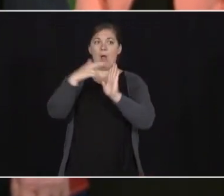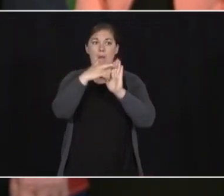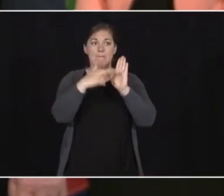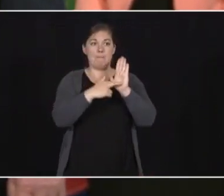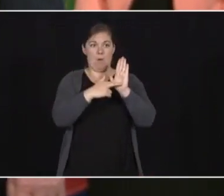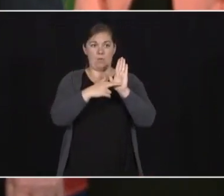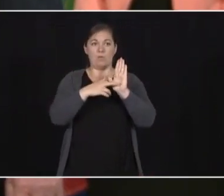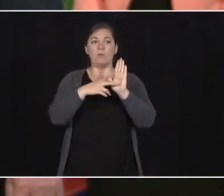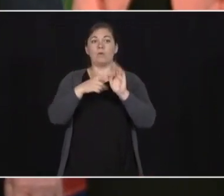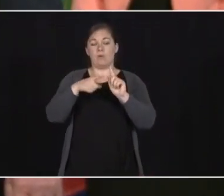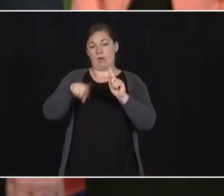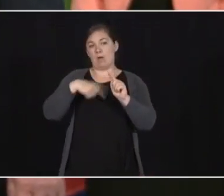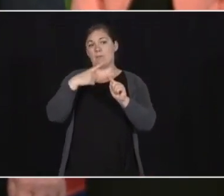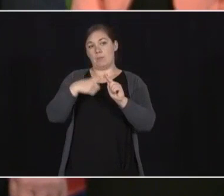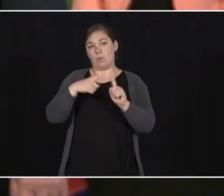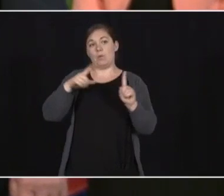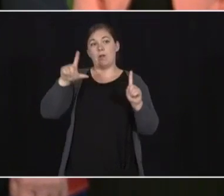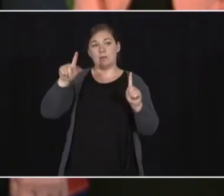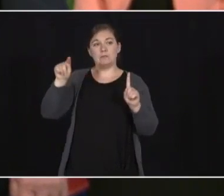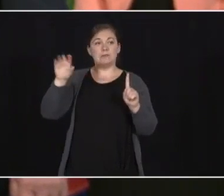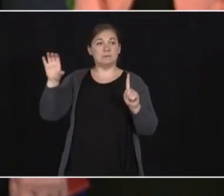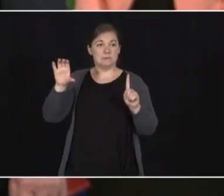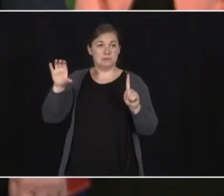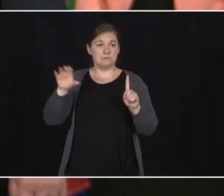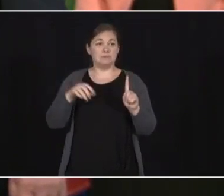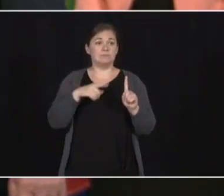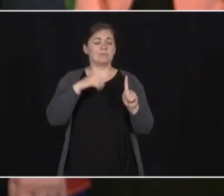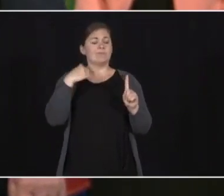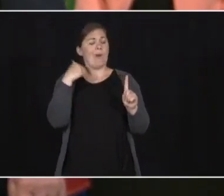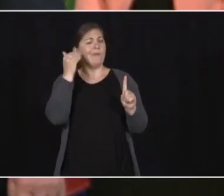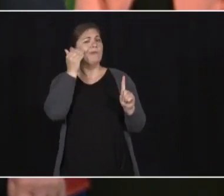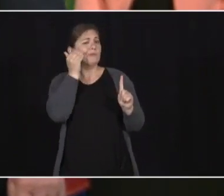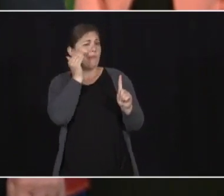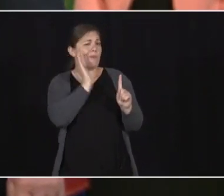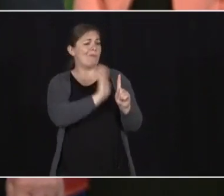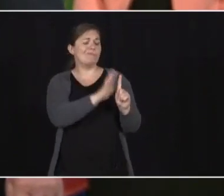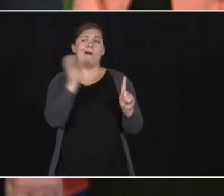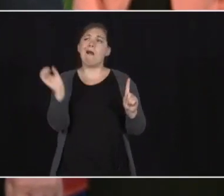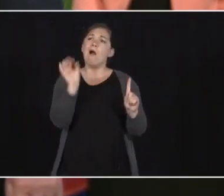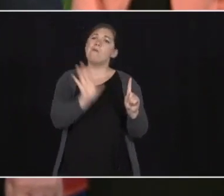Looking at that and understanding that we had an aging population as well. We are aging across the country.